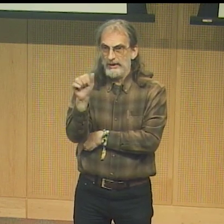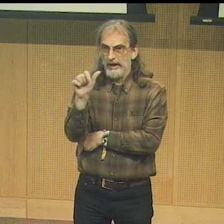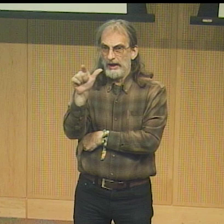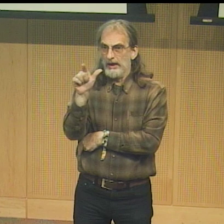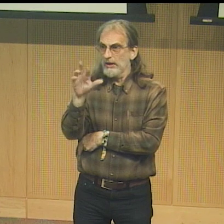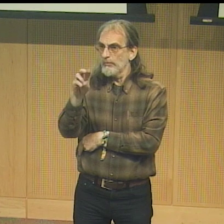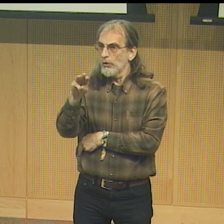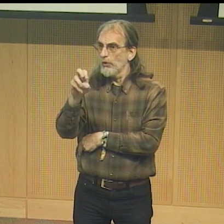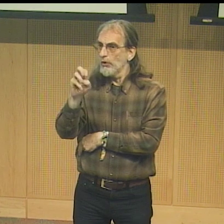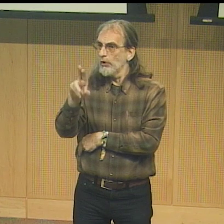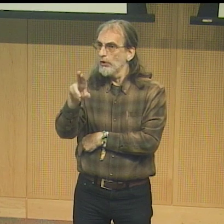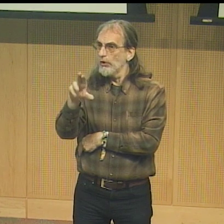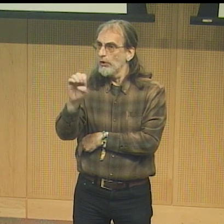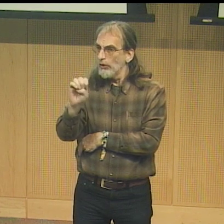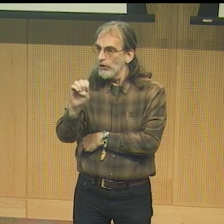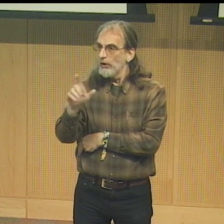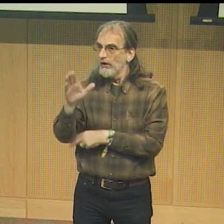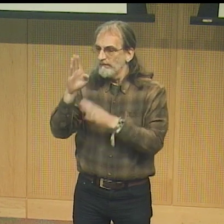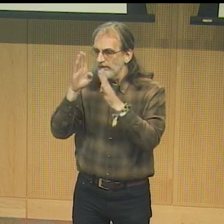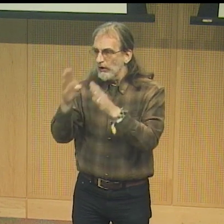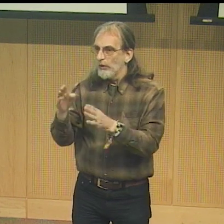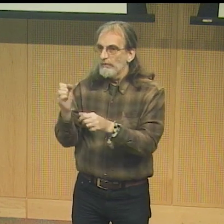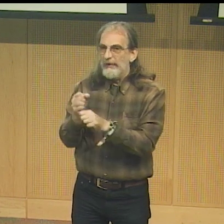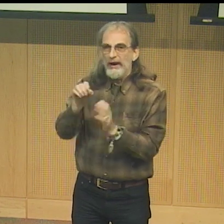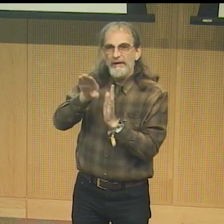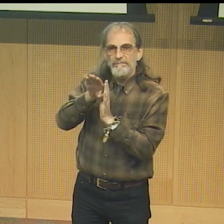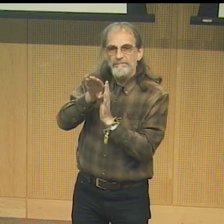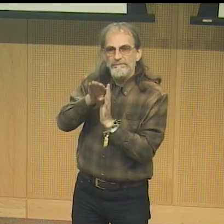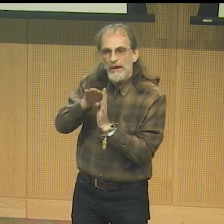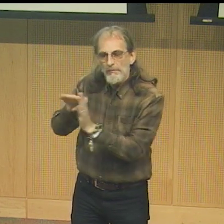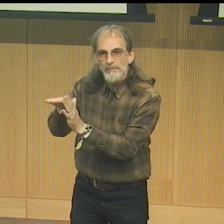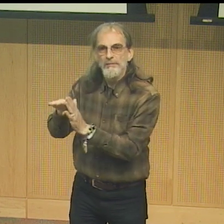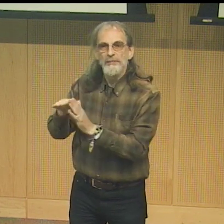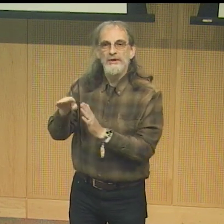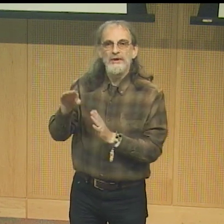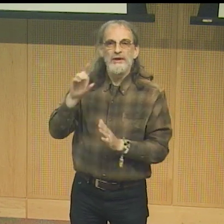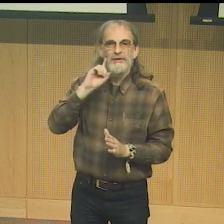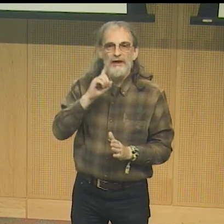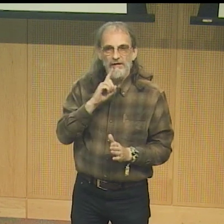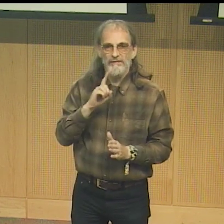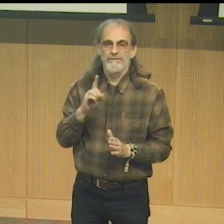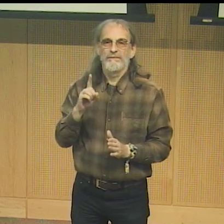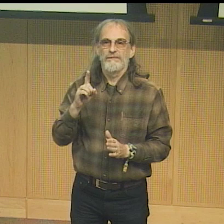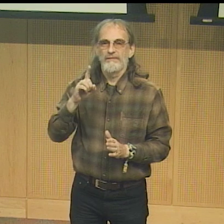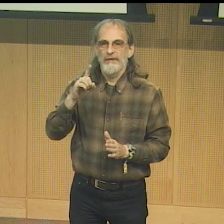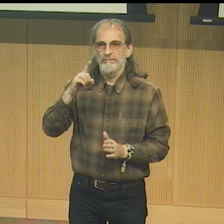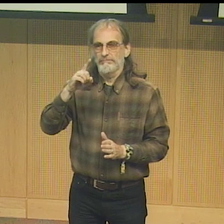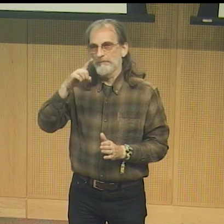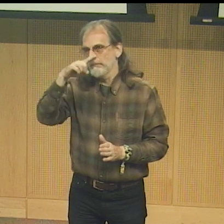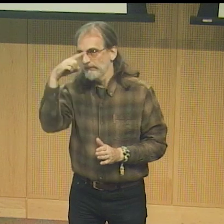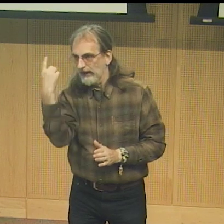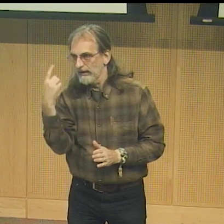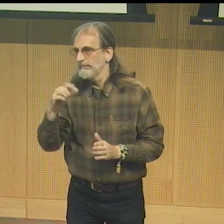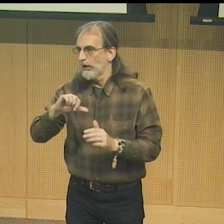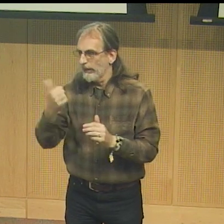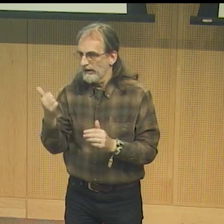Laurene Gallimore. And she is working on producing films about the Deaf